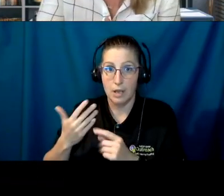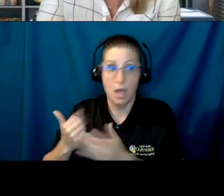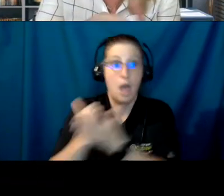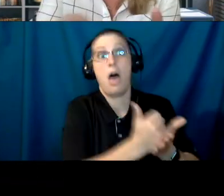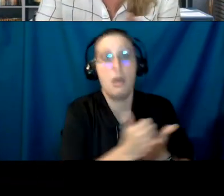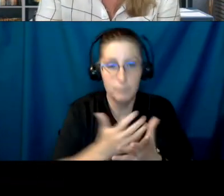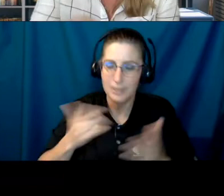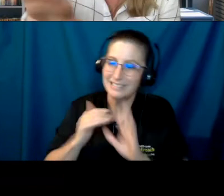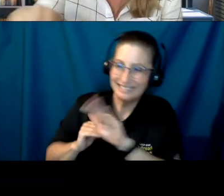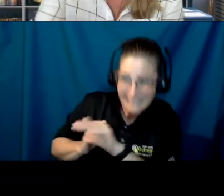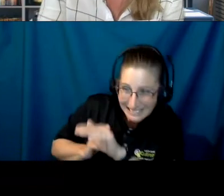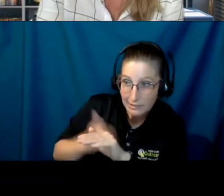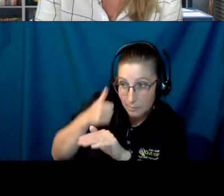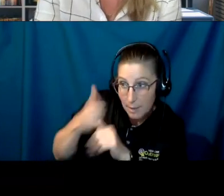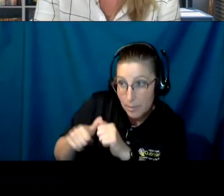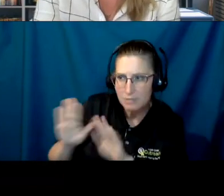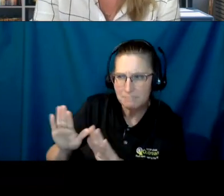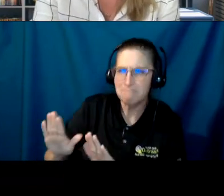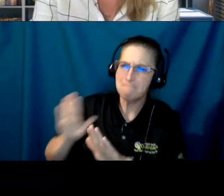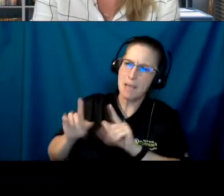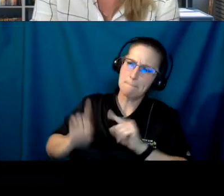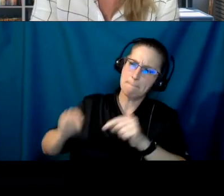I would try to remind them like, Hey, you know, step back, let's, let's see what they're